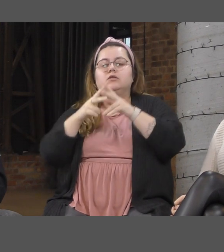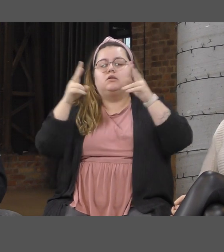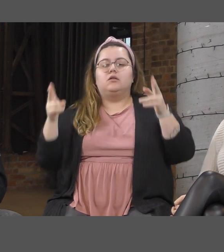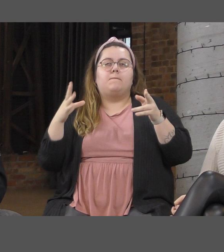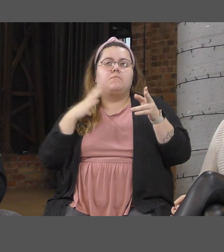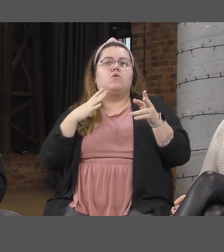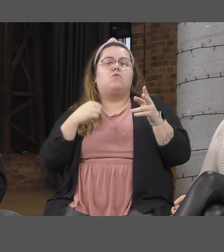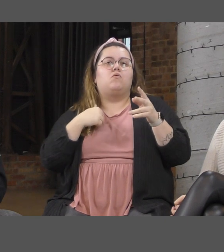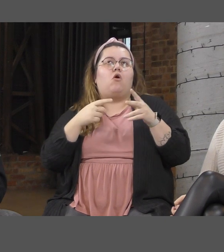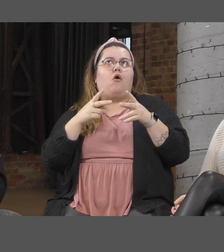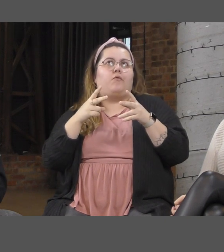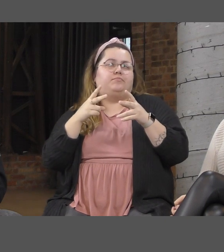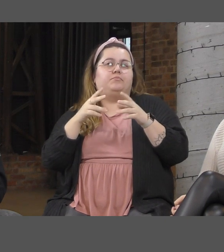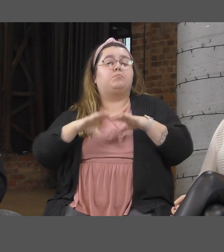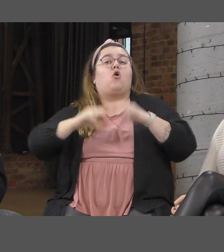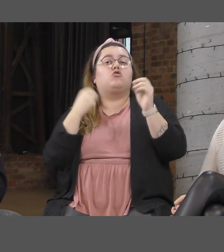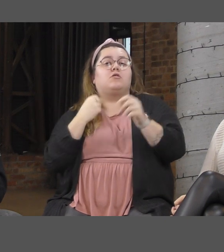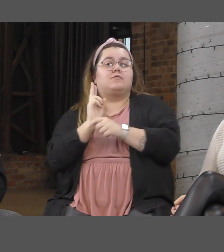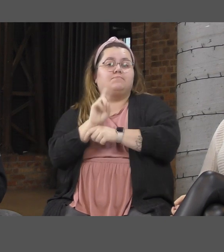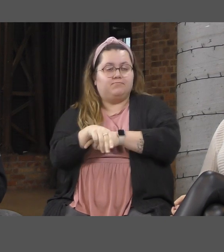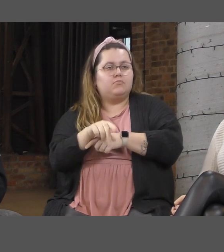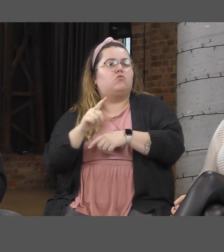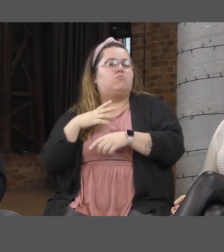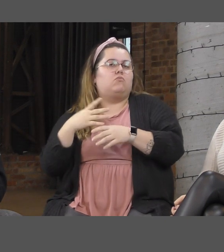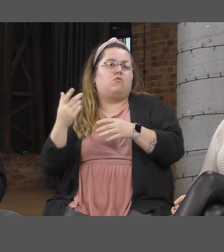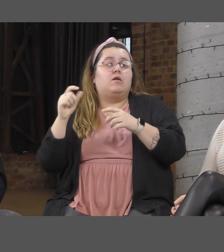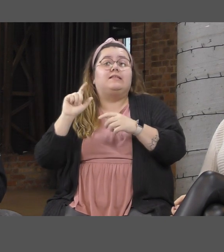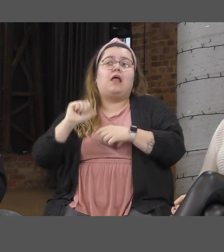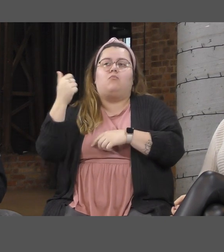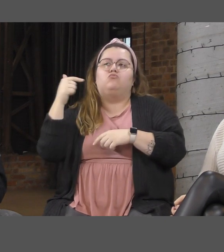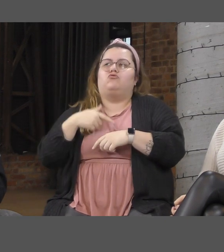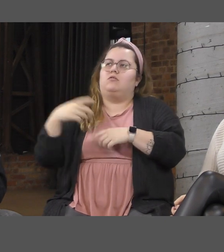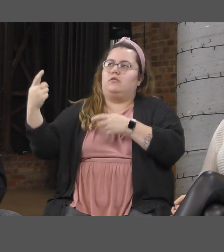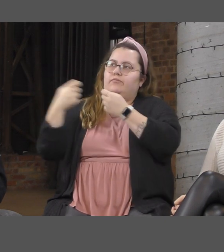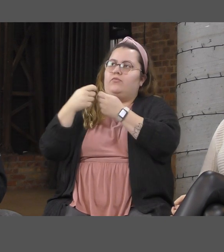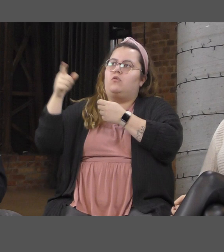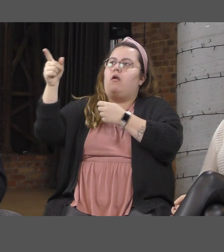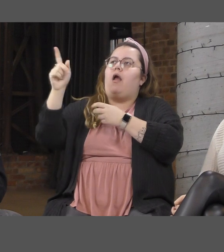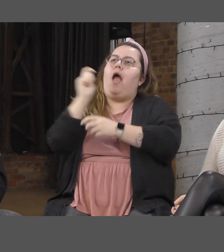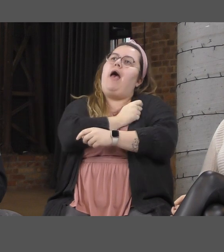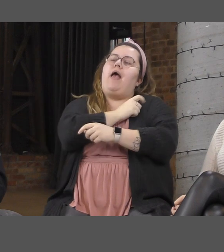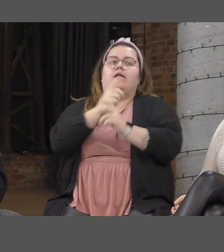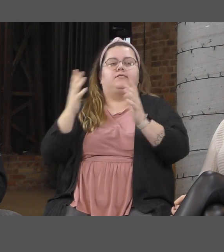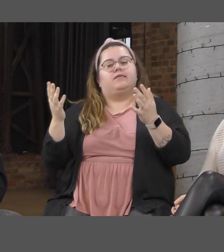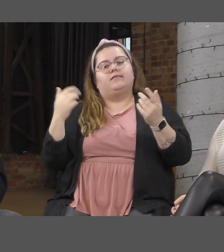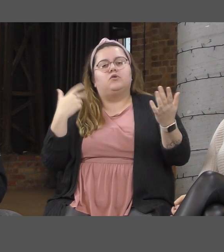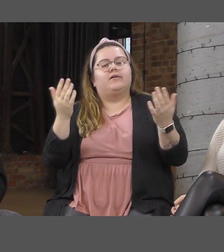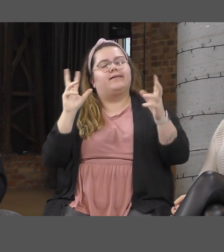In the beginning, when I was employed I first had to participate in the project